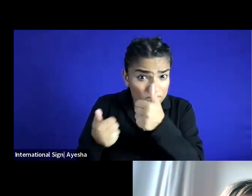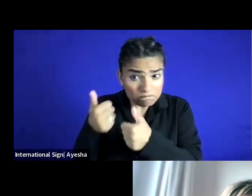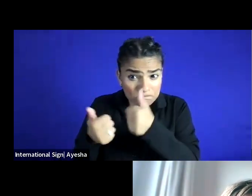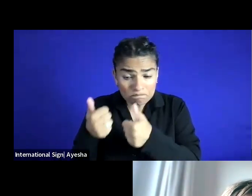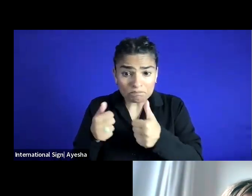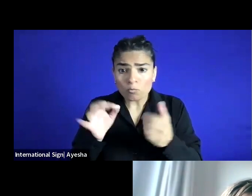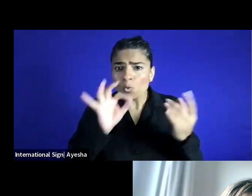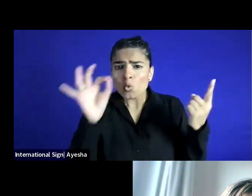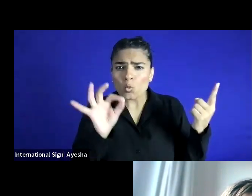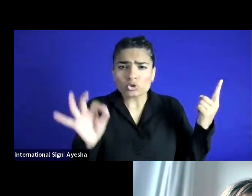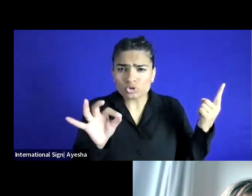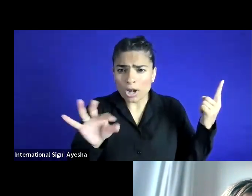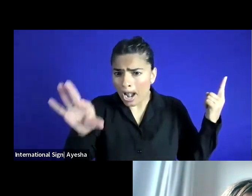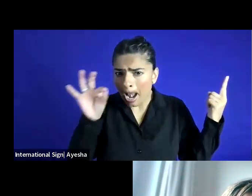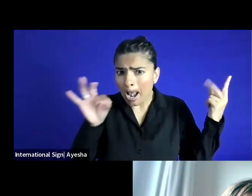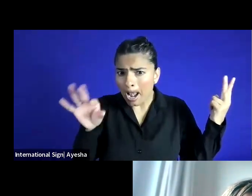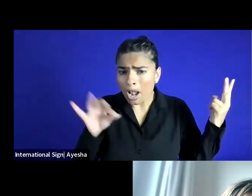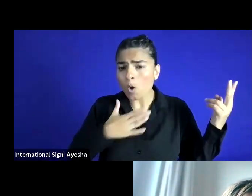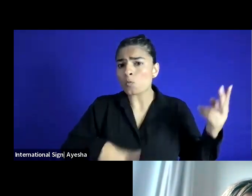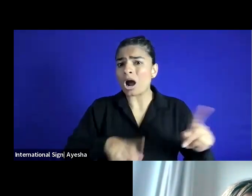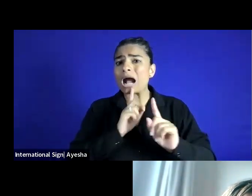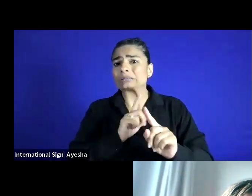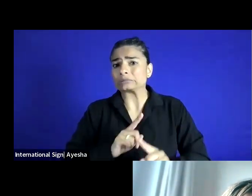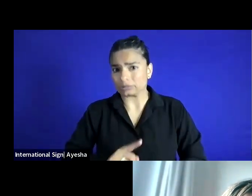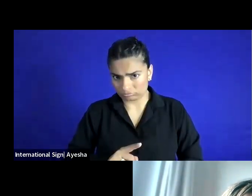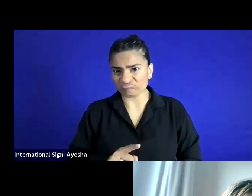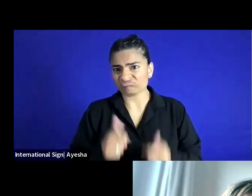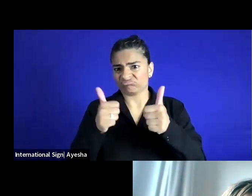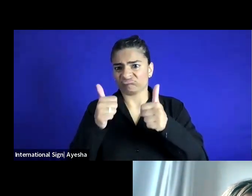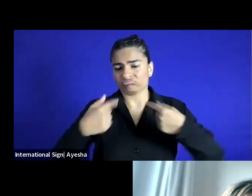It would help for us to know as well if there's anything coming through the Q&A,